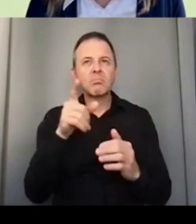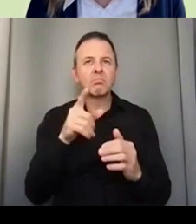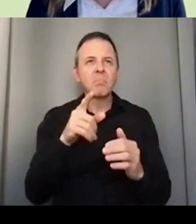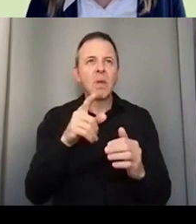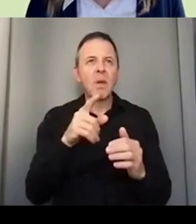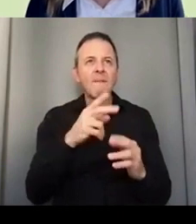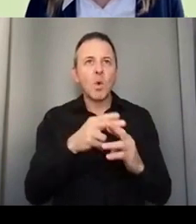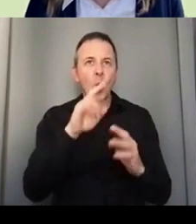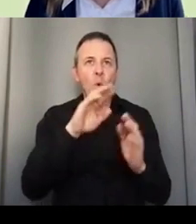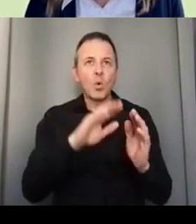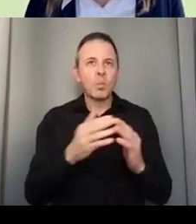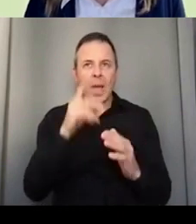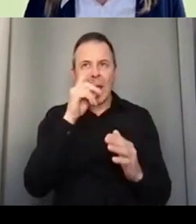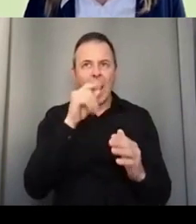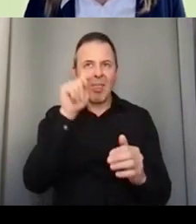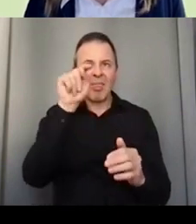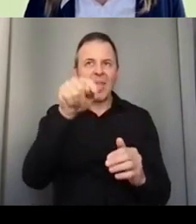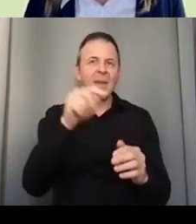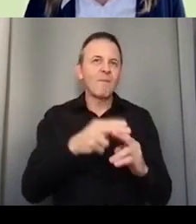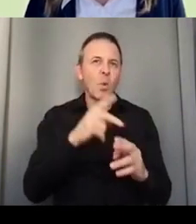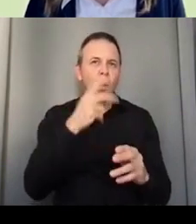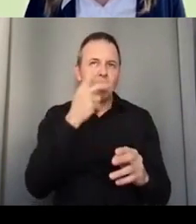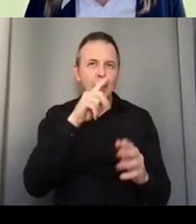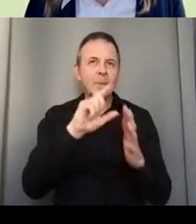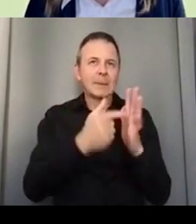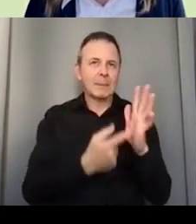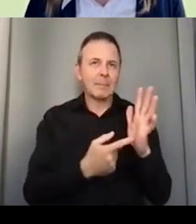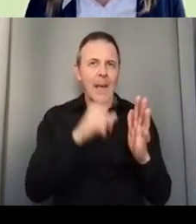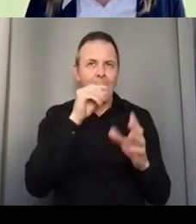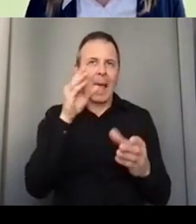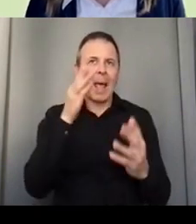disabilities also so people with disabilities have the same rights of